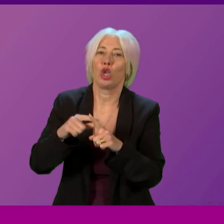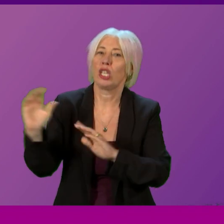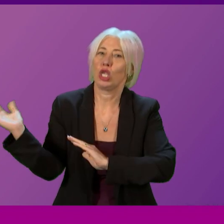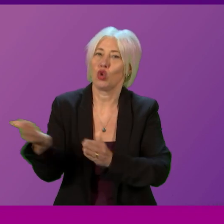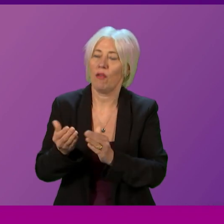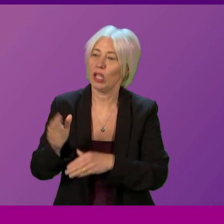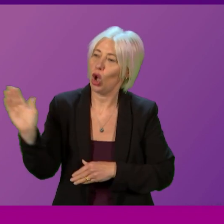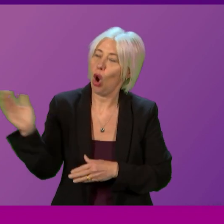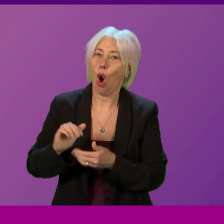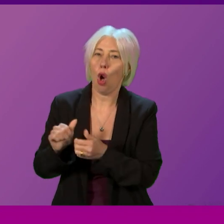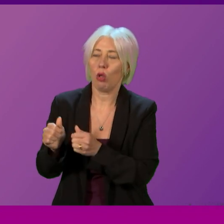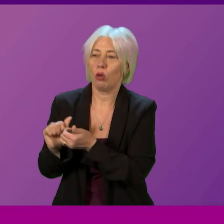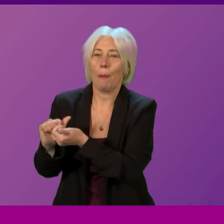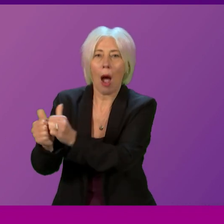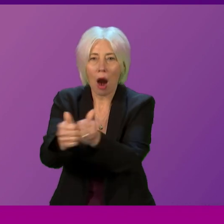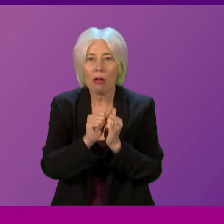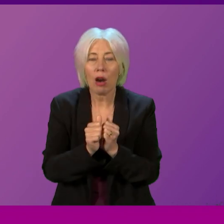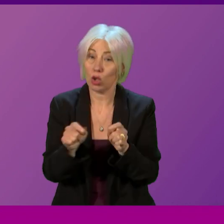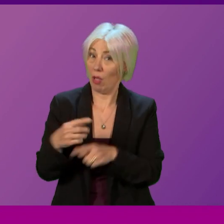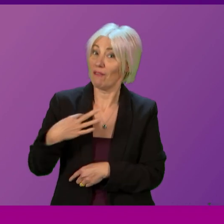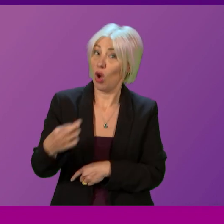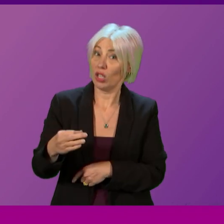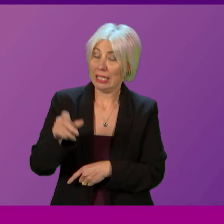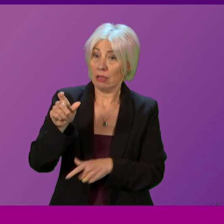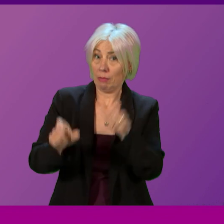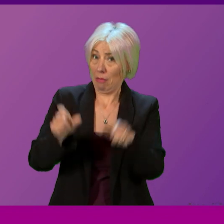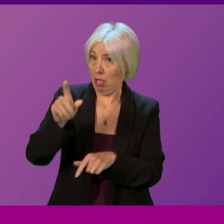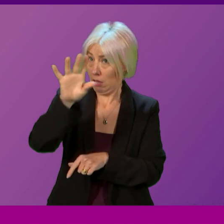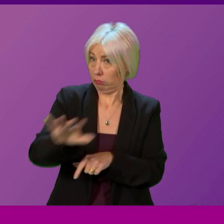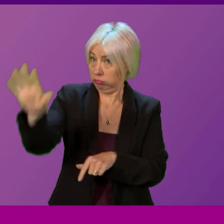resilience partners, including the voluntary sector, for their on-going work to ensure